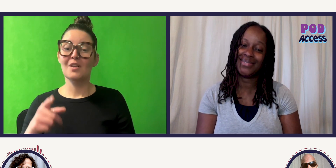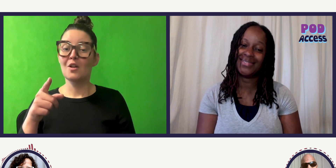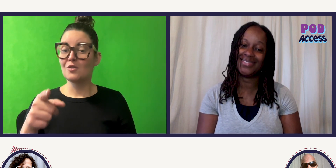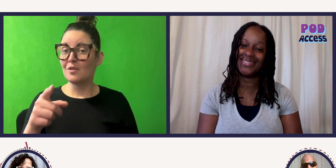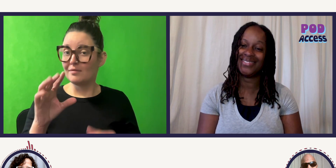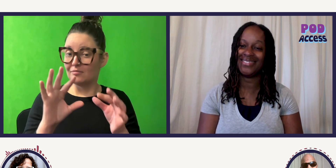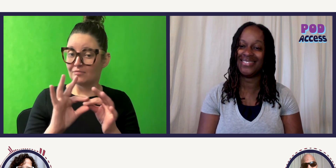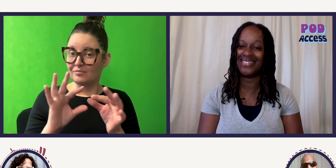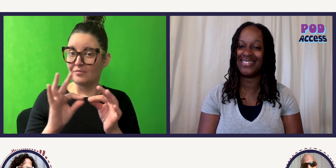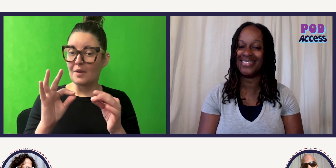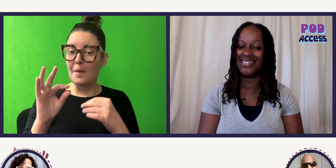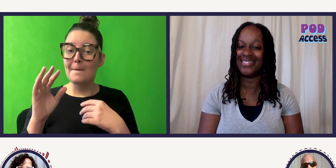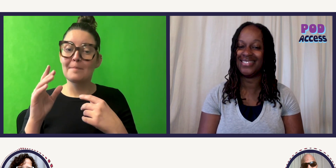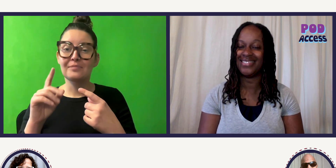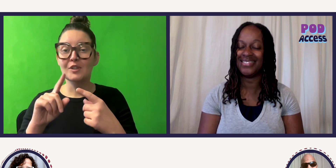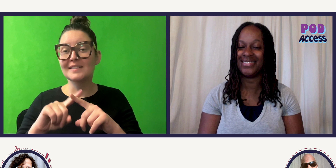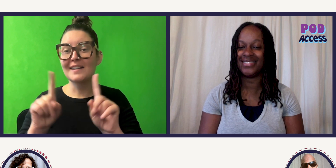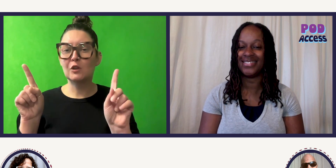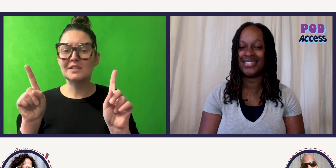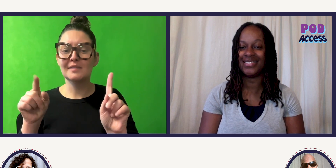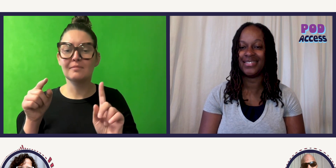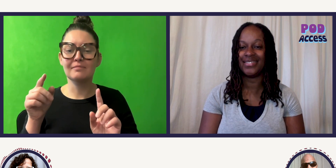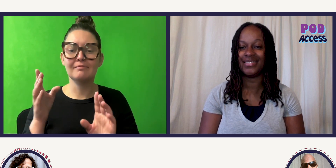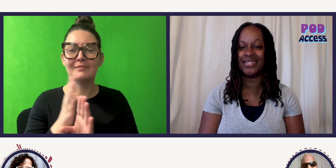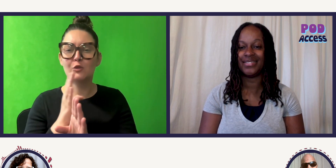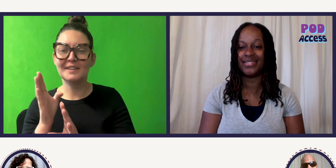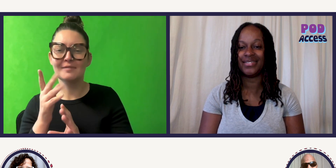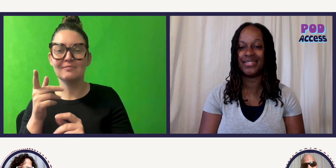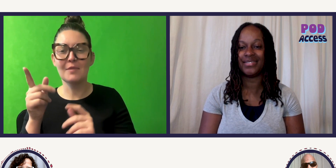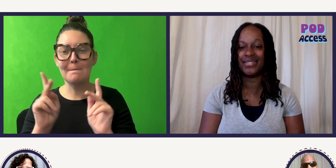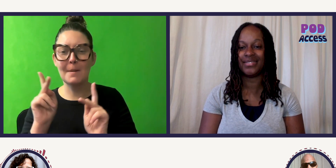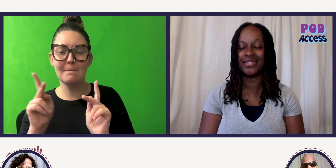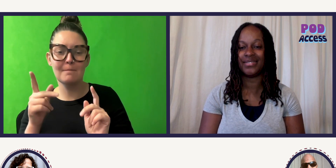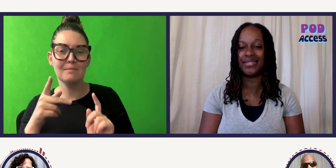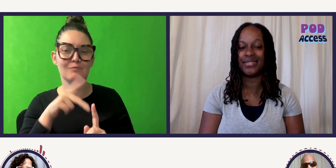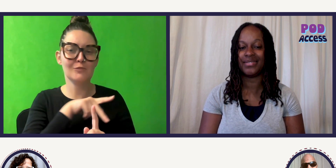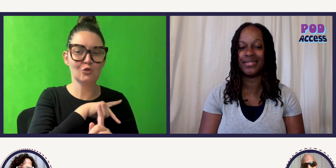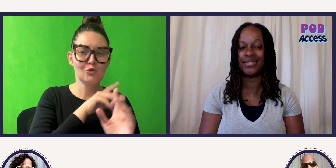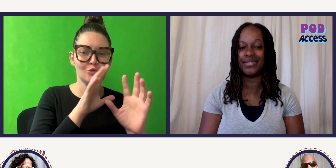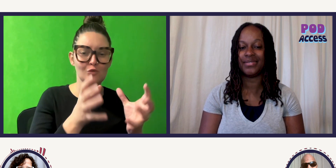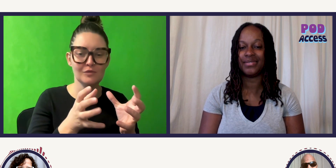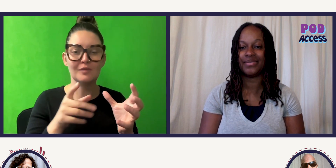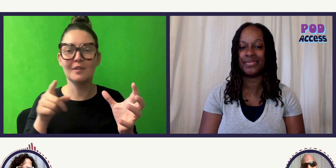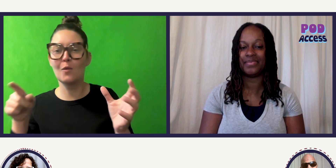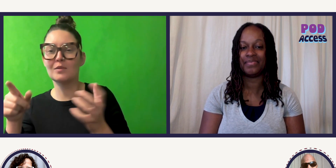Are you referring to the difference between someone’s personal presence on social versus the podcast having a separate presence or brand?